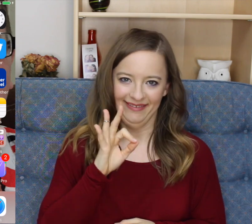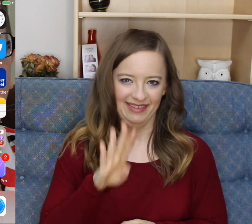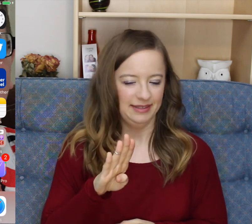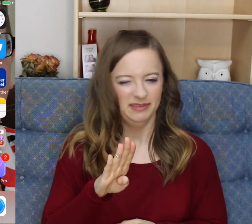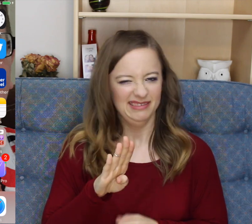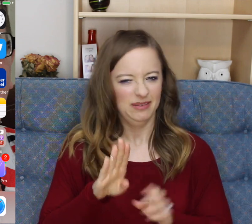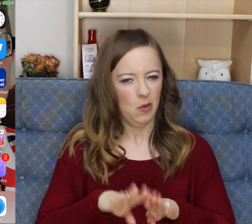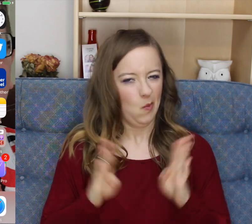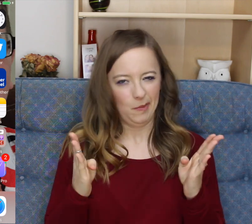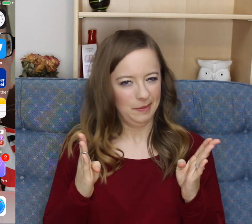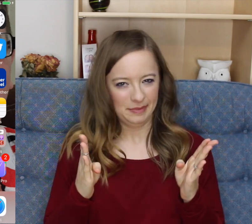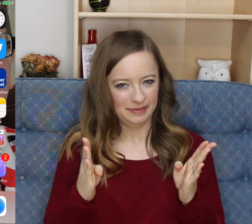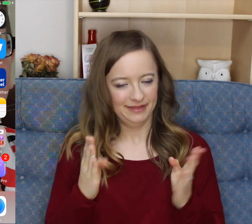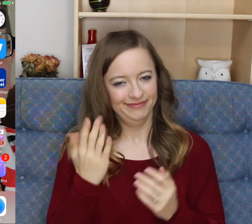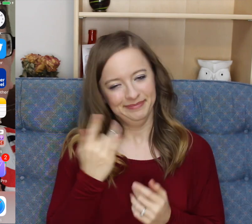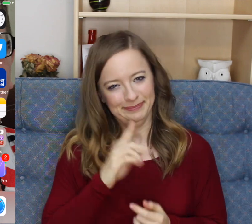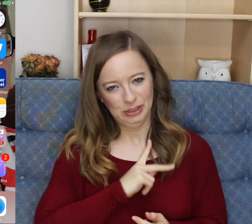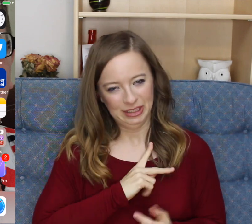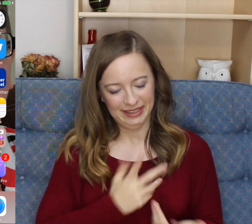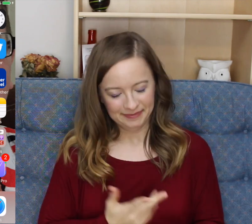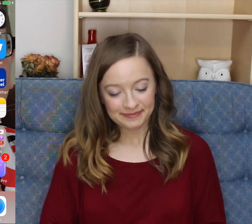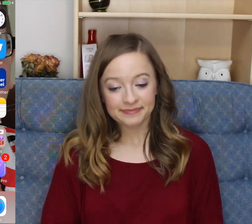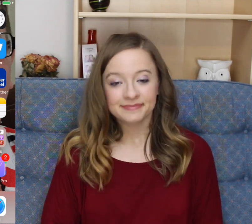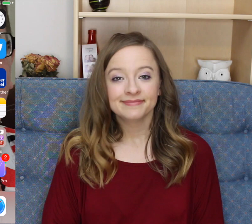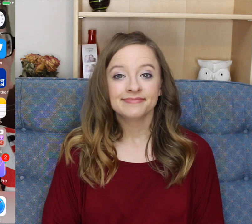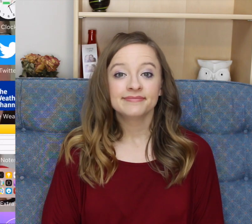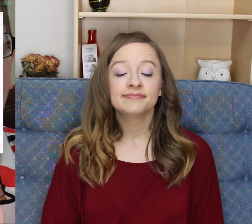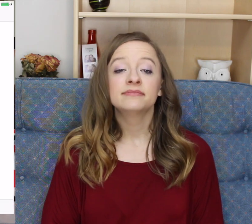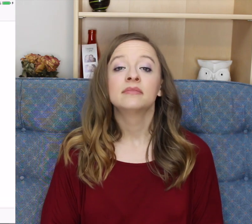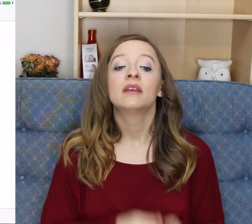my personal Facebook. So I'm not gonna open that because it's personal.